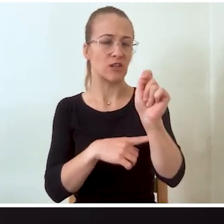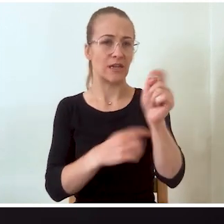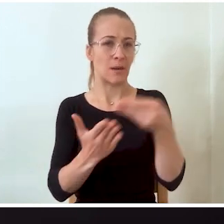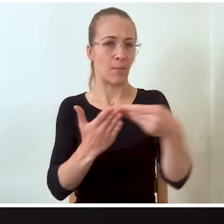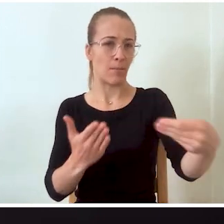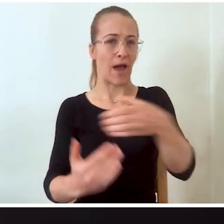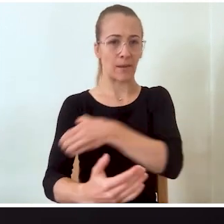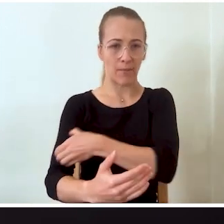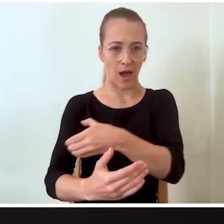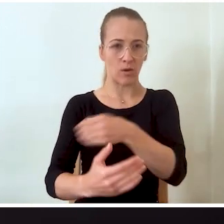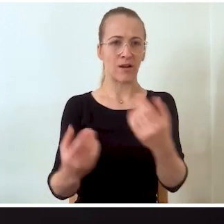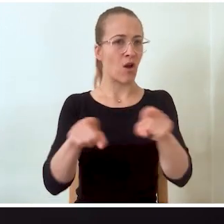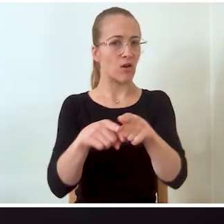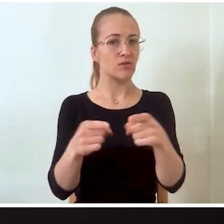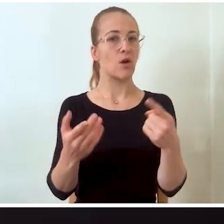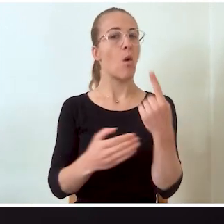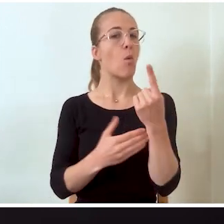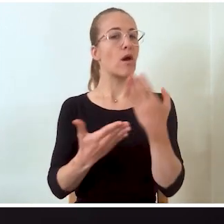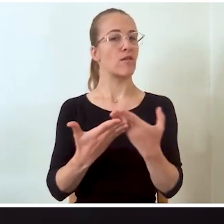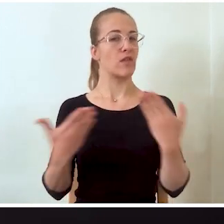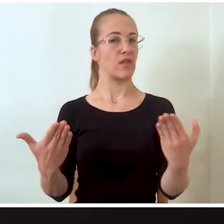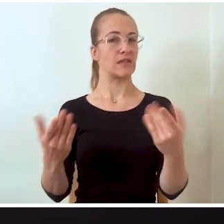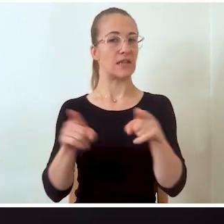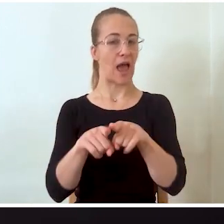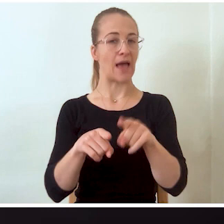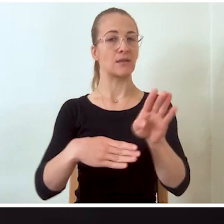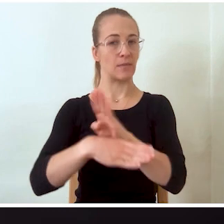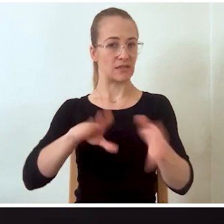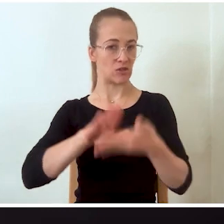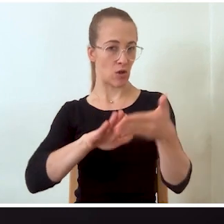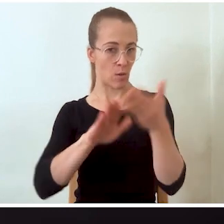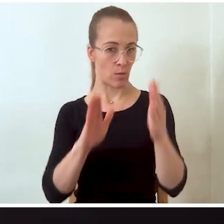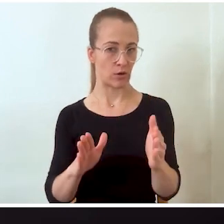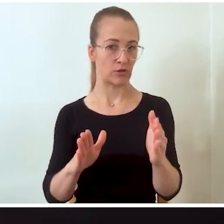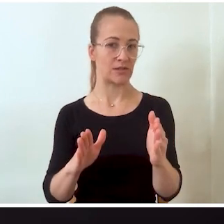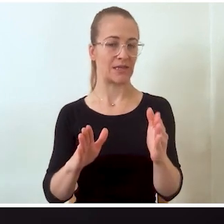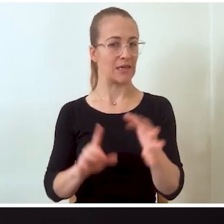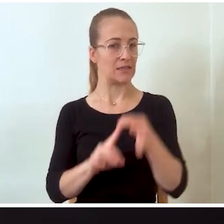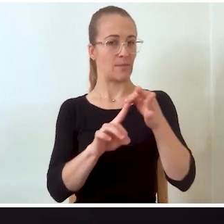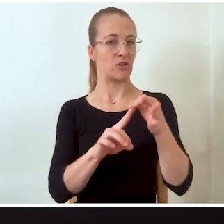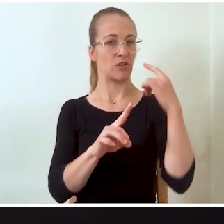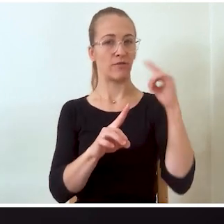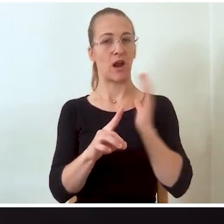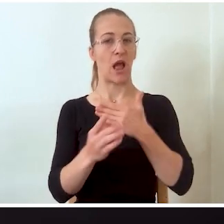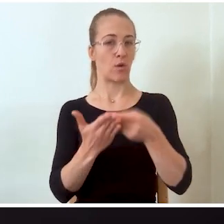and also one of the things that as business owners we're looking for, especially in our consumer market, is loyalty, right?